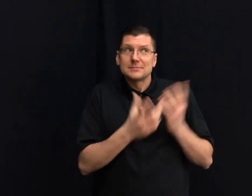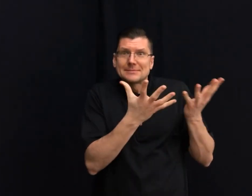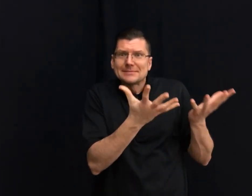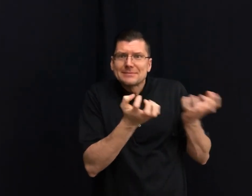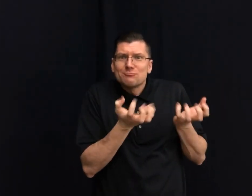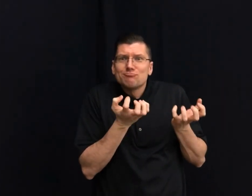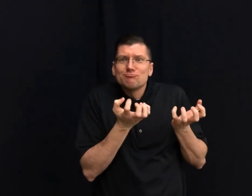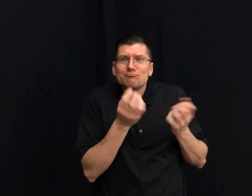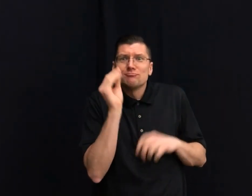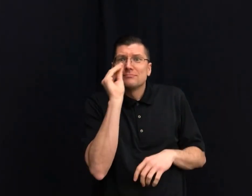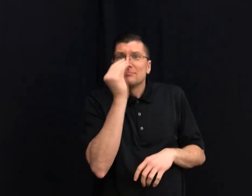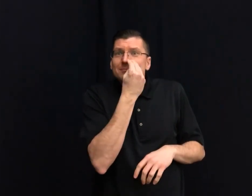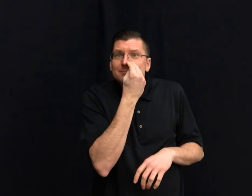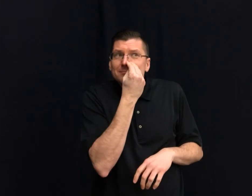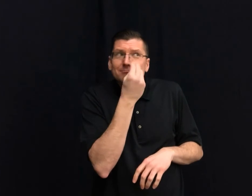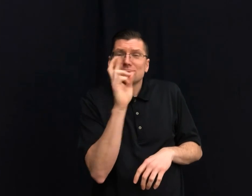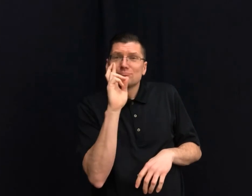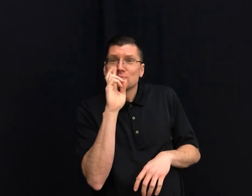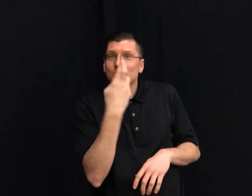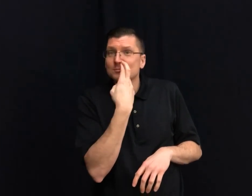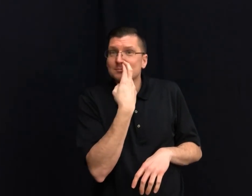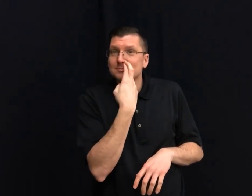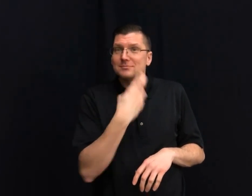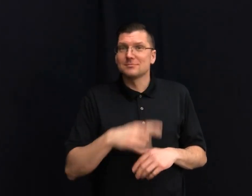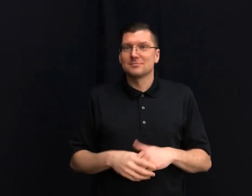( 15 )